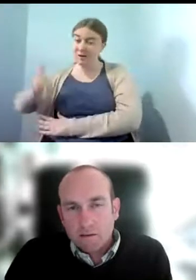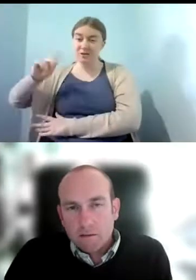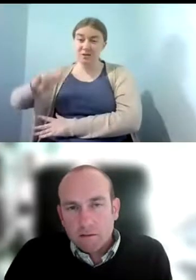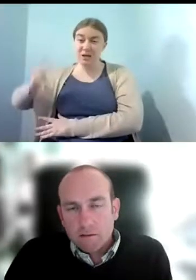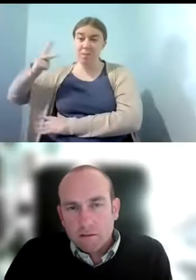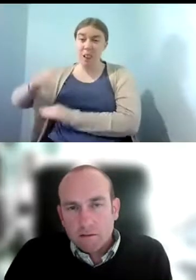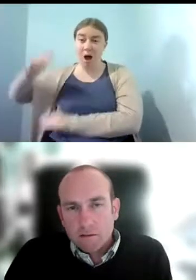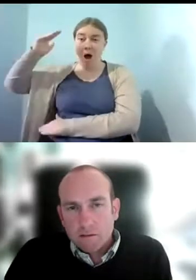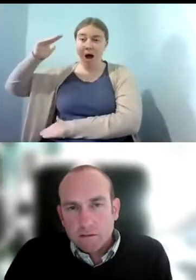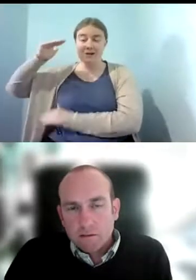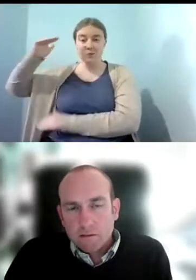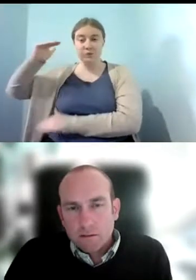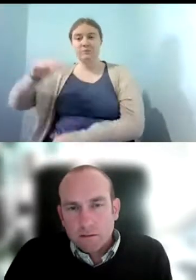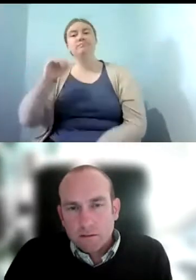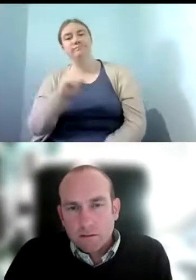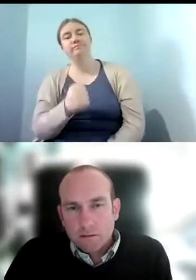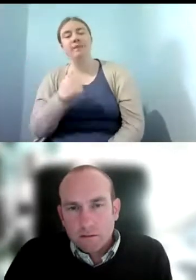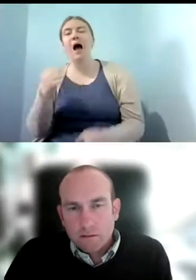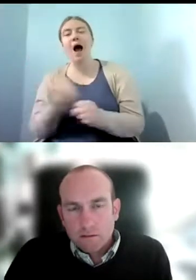oh that makes sense yeah that makes sense now you say it like that